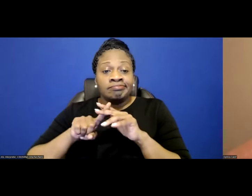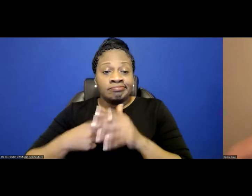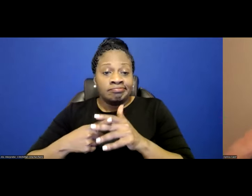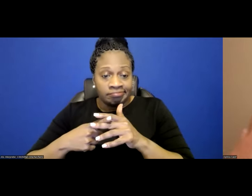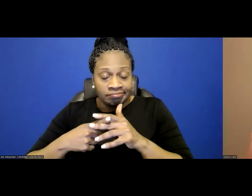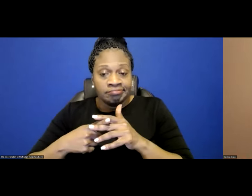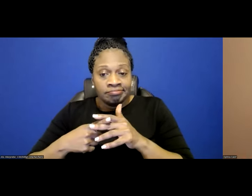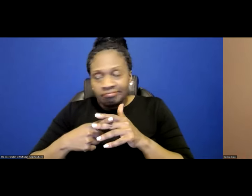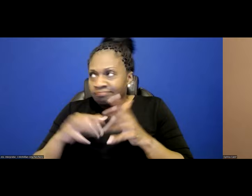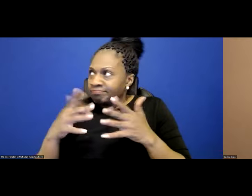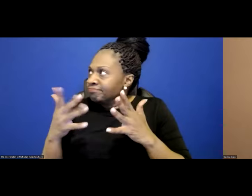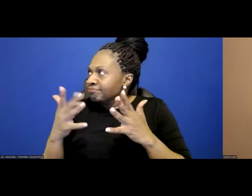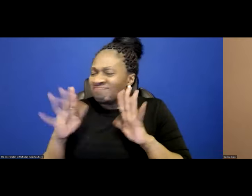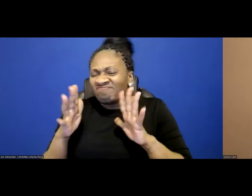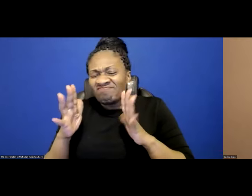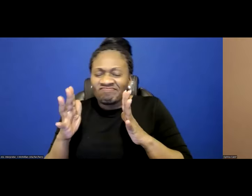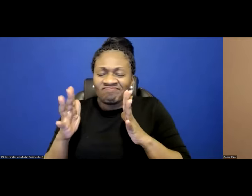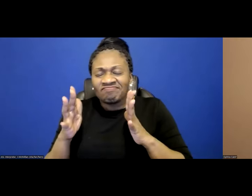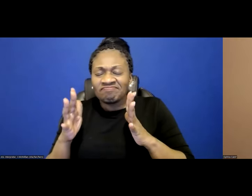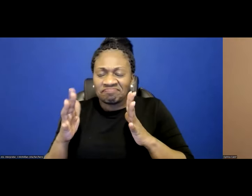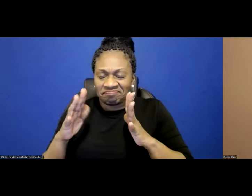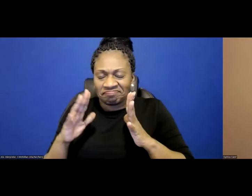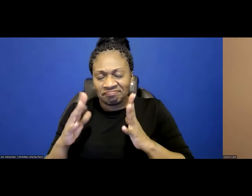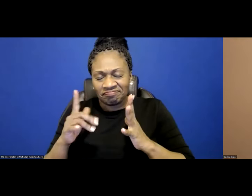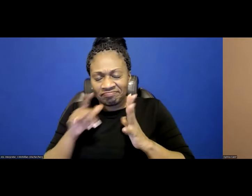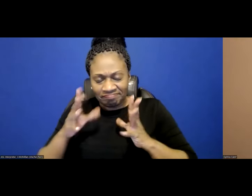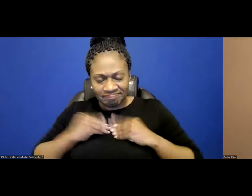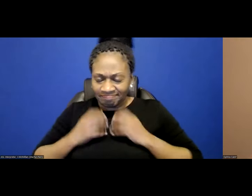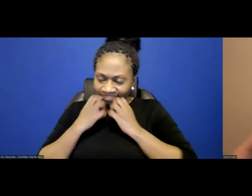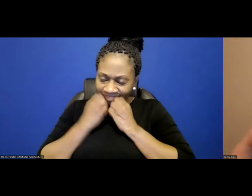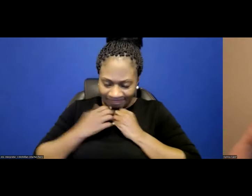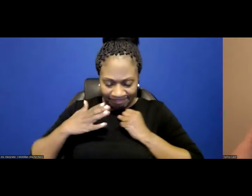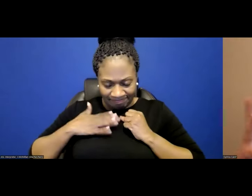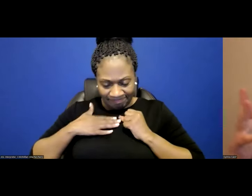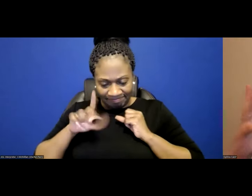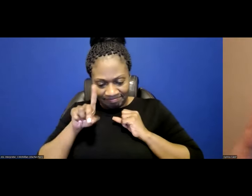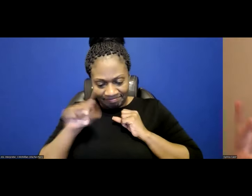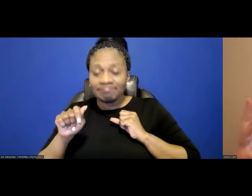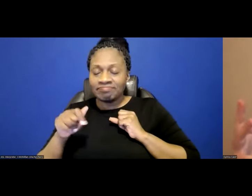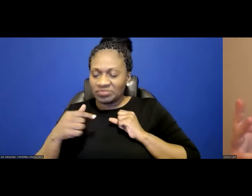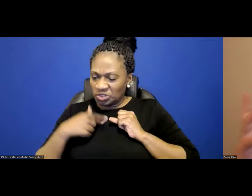started kind of coming to my disability identity, I was someone who was an artist and a musician